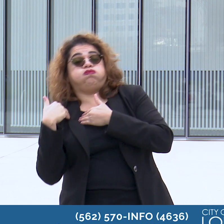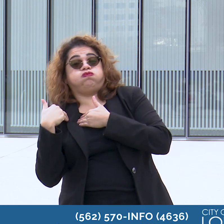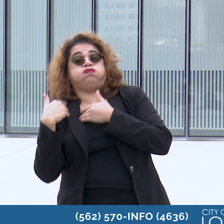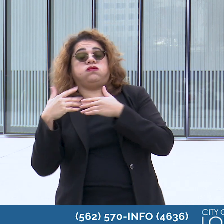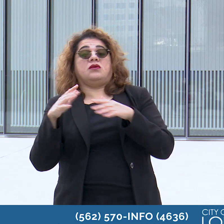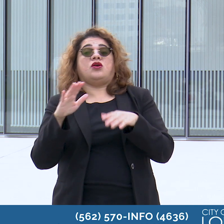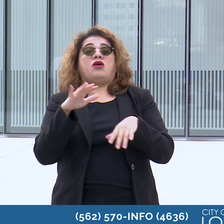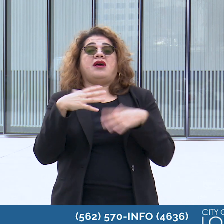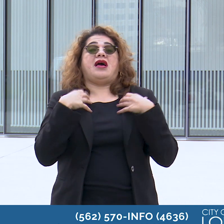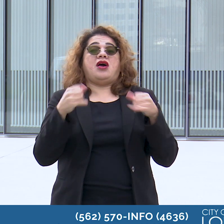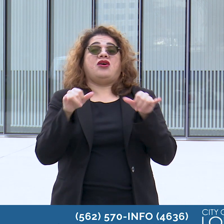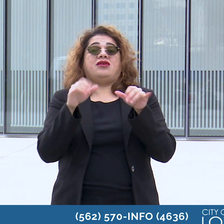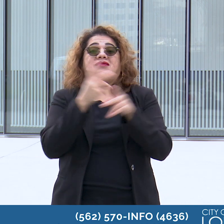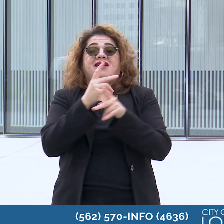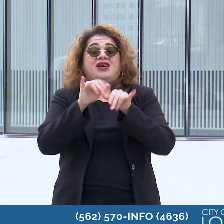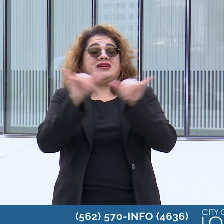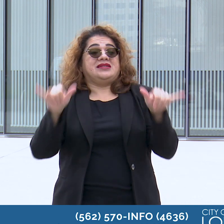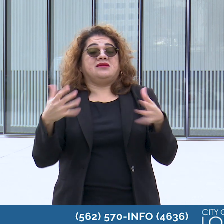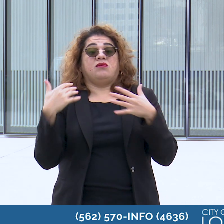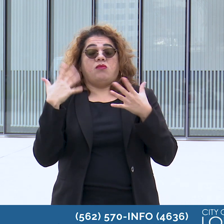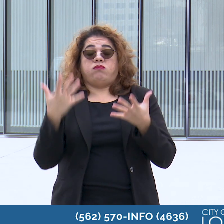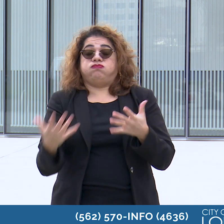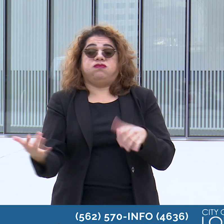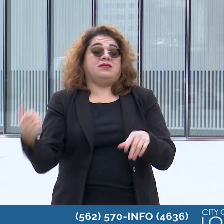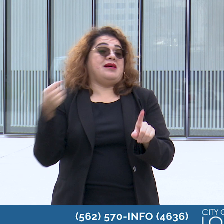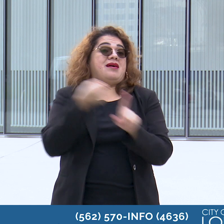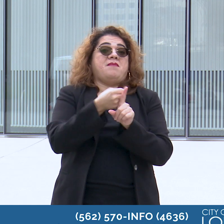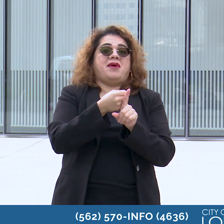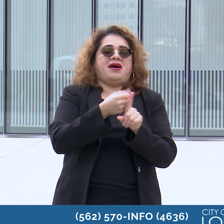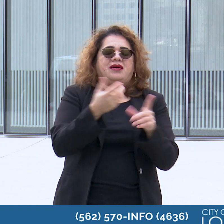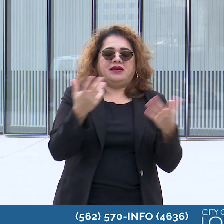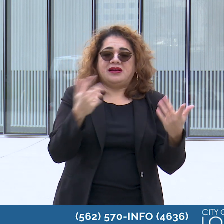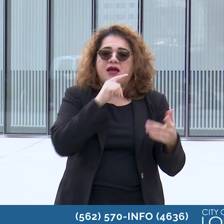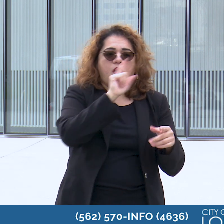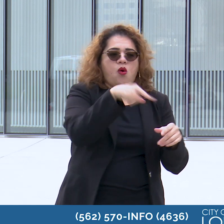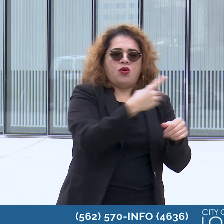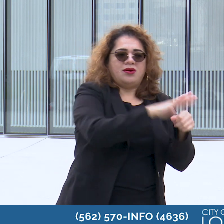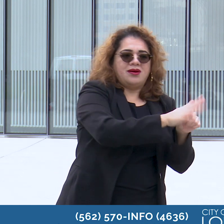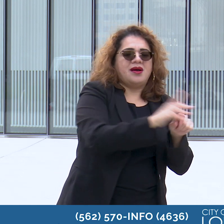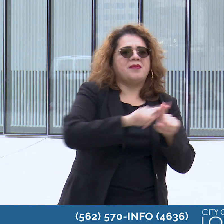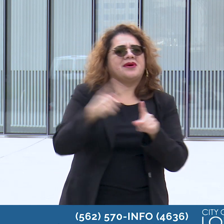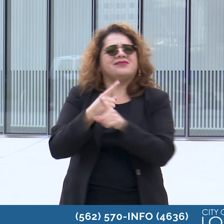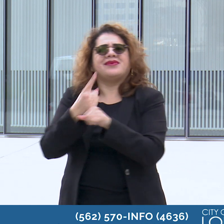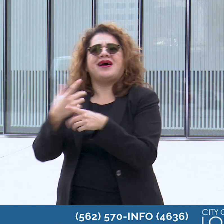So stay at home as much as possible, leave your home only as necessary to access and